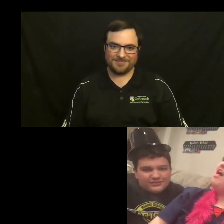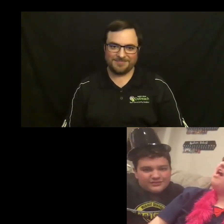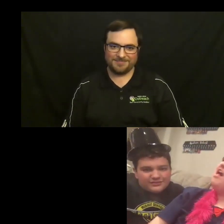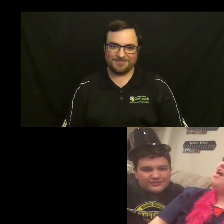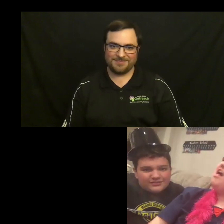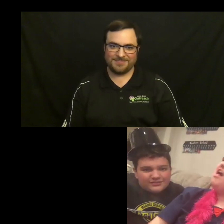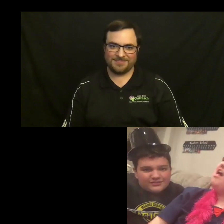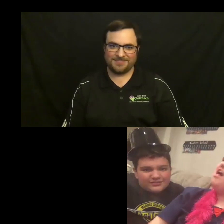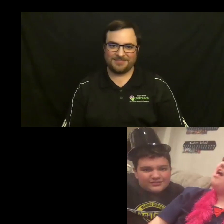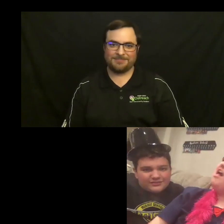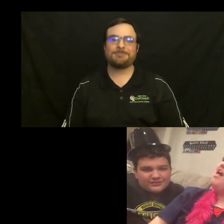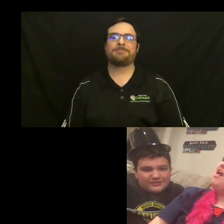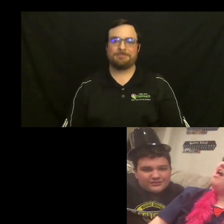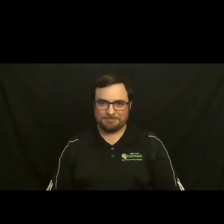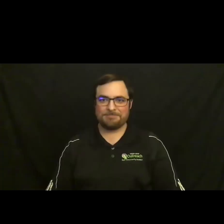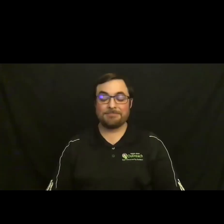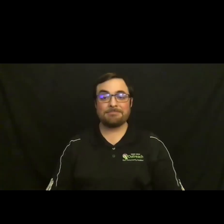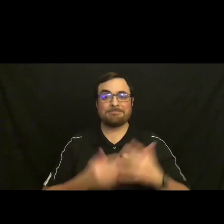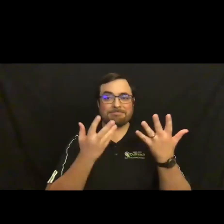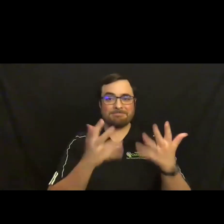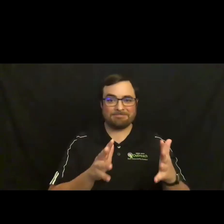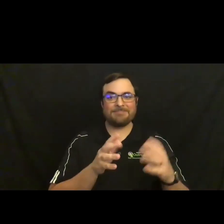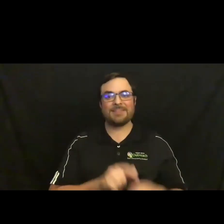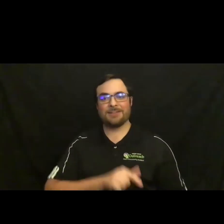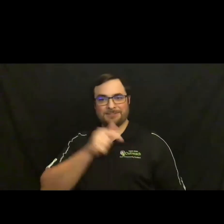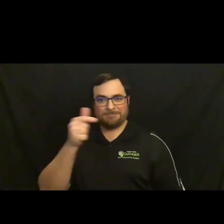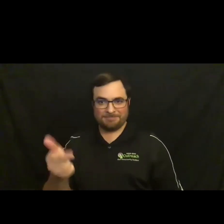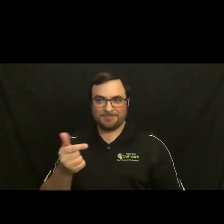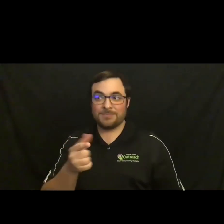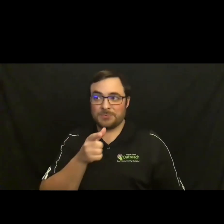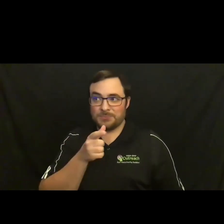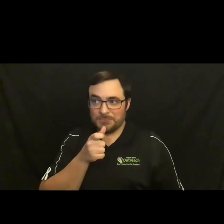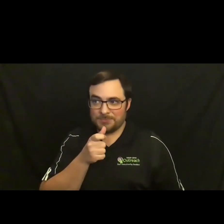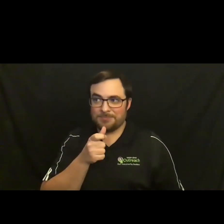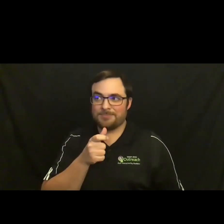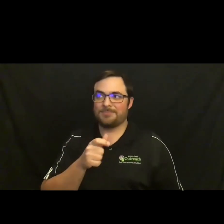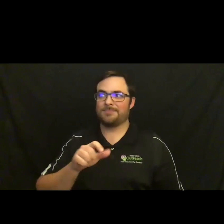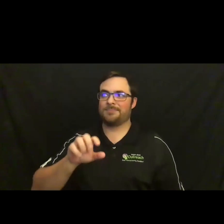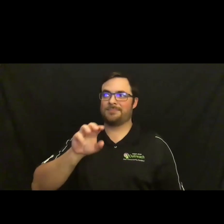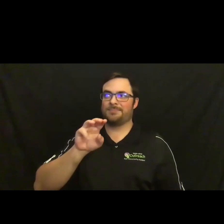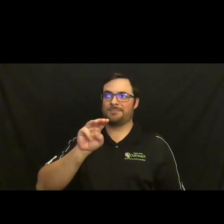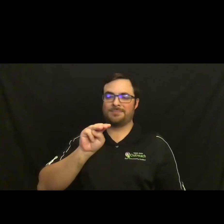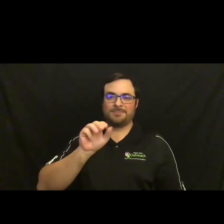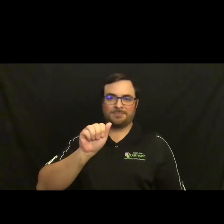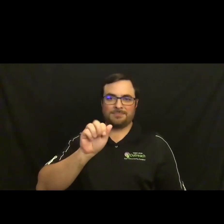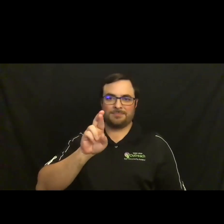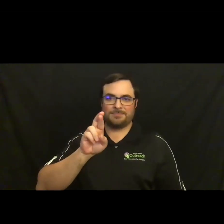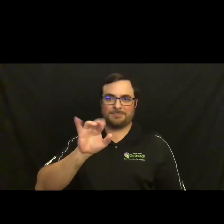Jen: Next up we will have Marian.